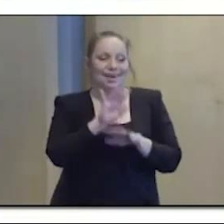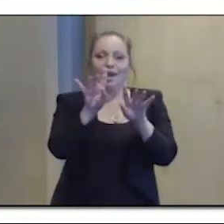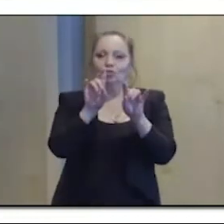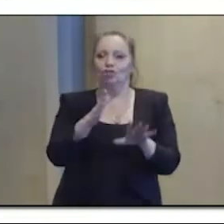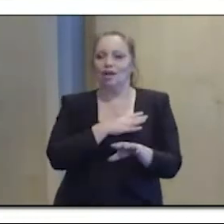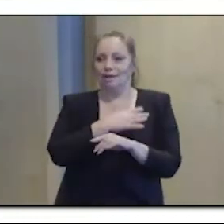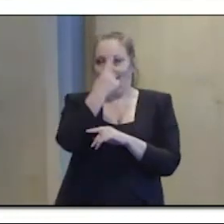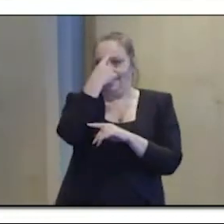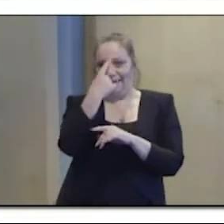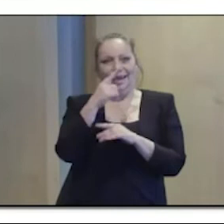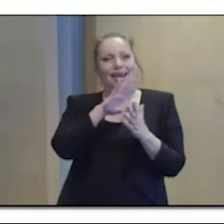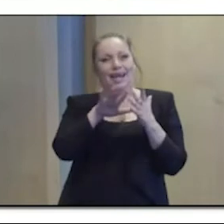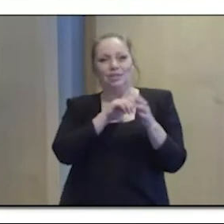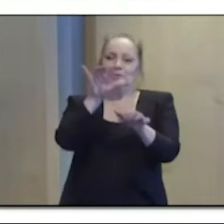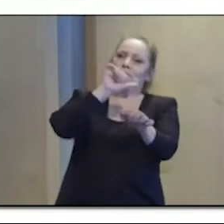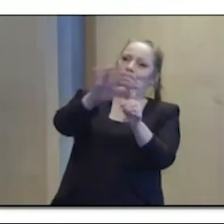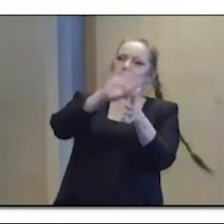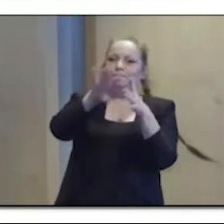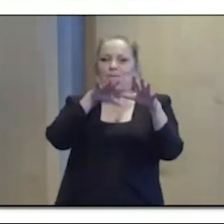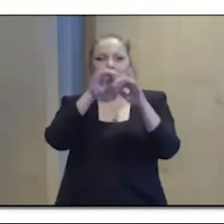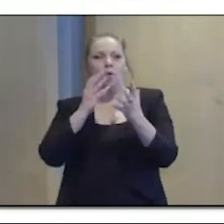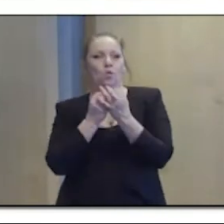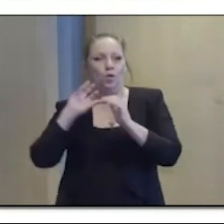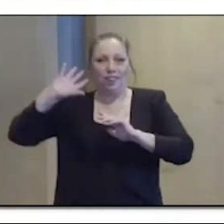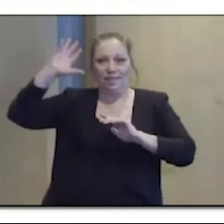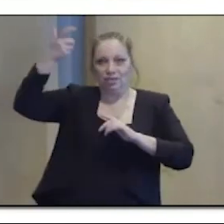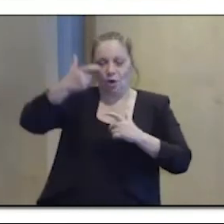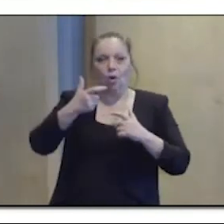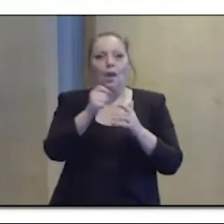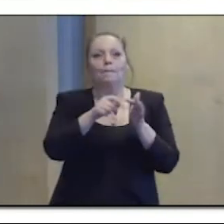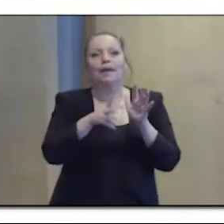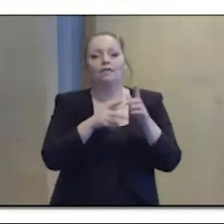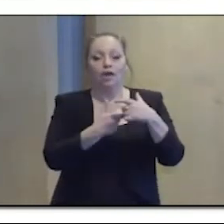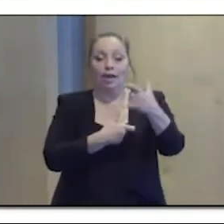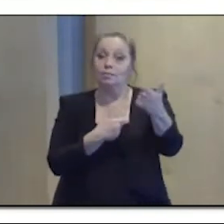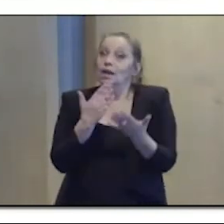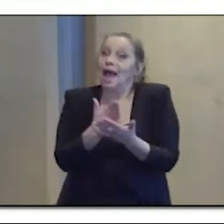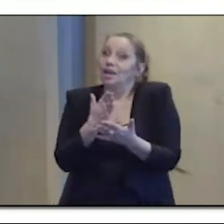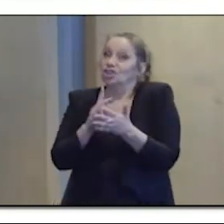think that it's doing a fantastic job with solar PV but actually the UK is doing better than you